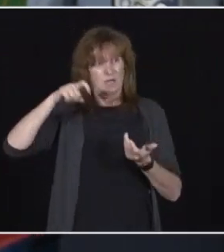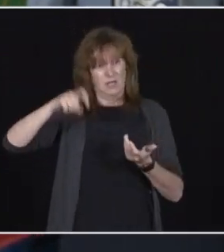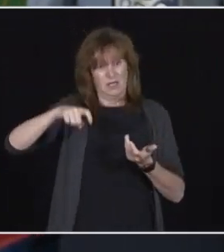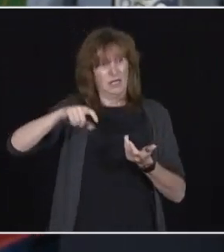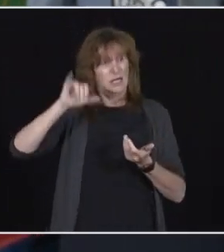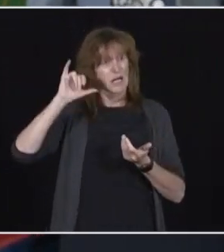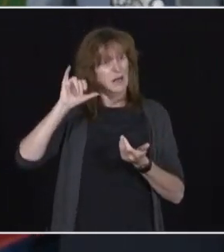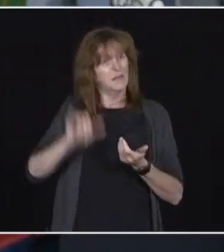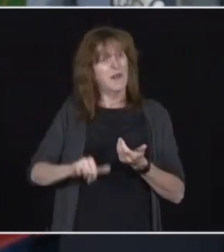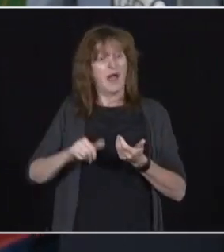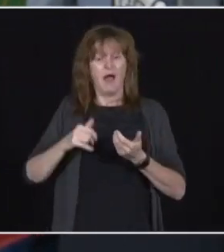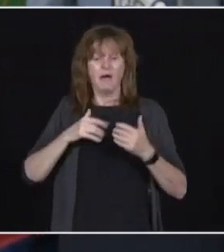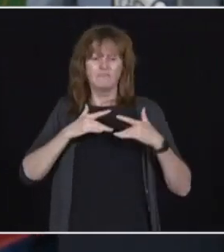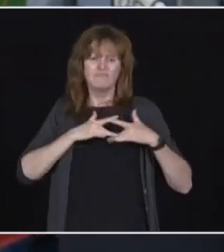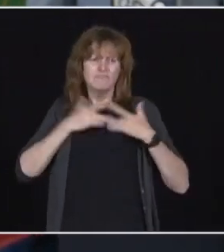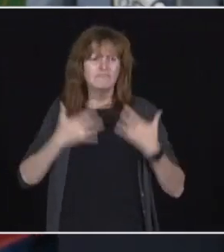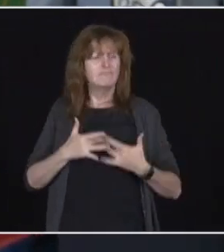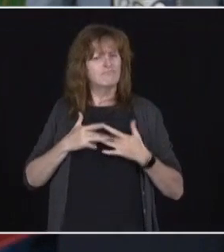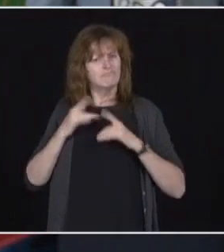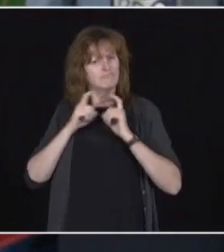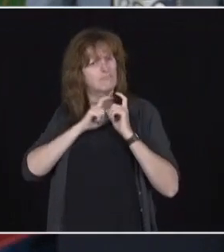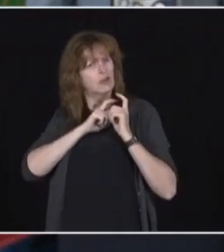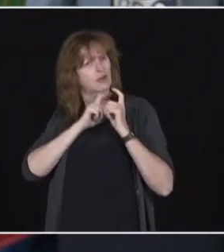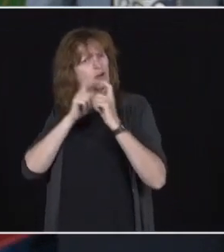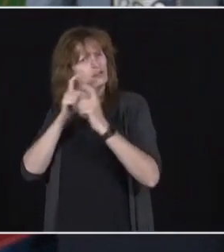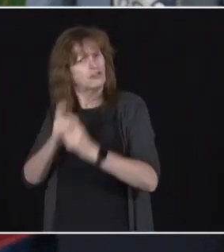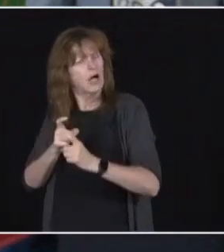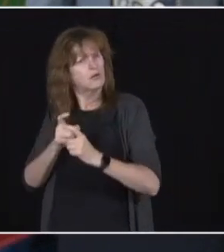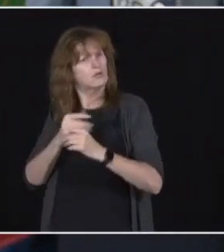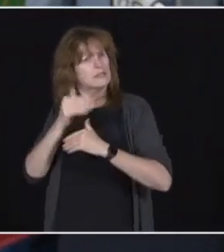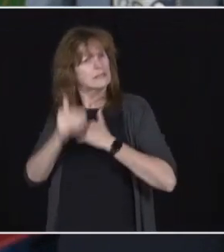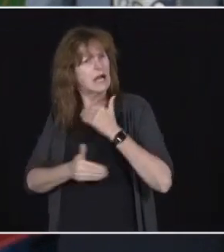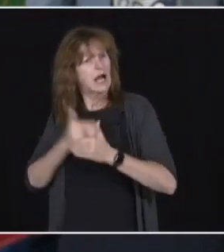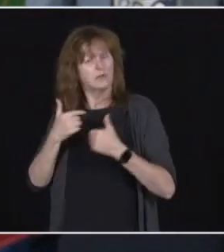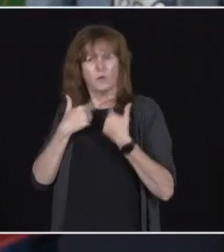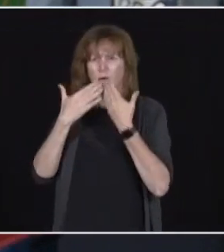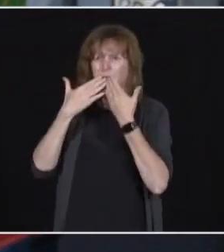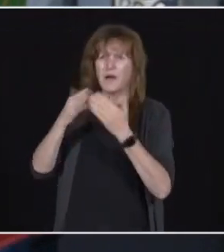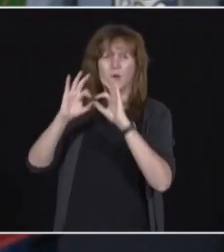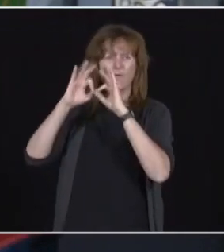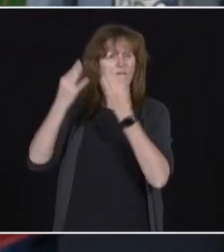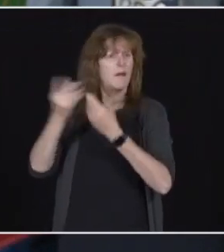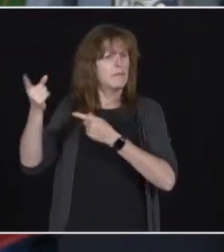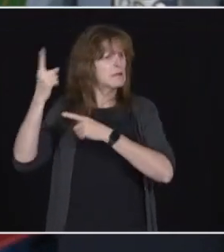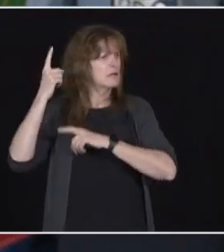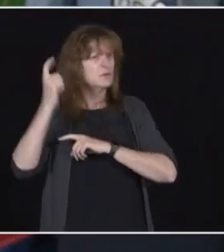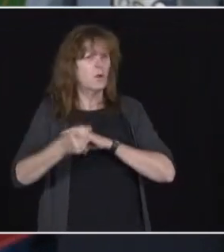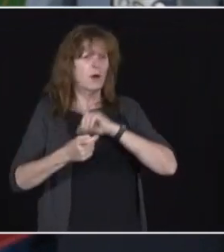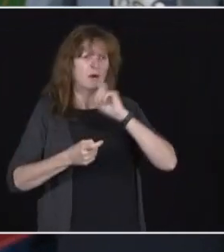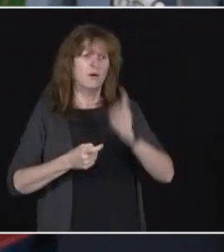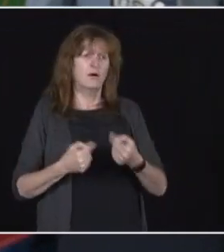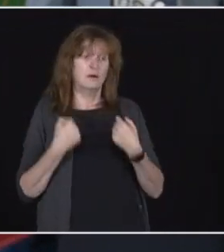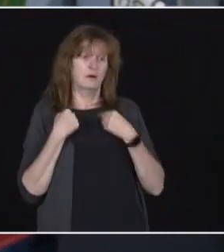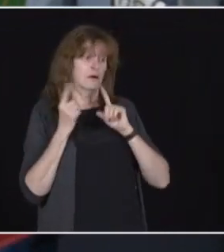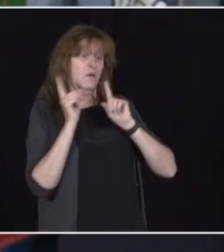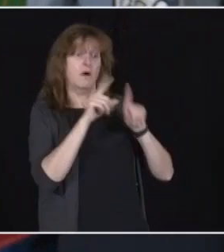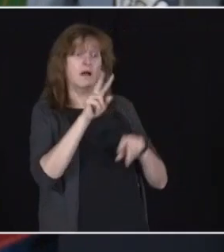And I just want to thank all of the families at their who are donating. It was at the Vann Hospital the other